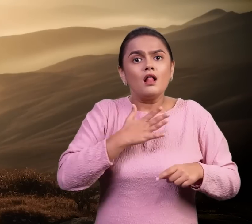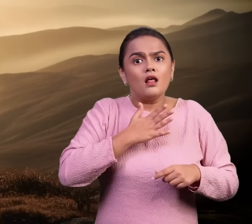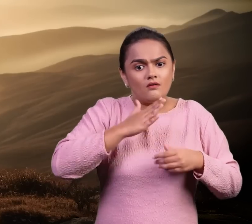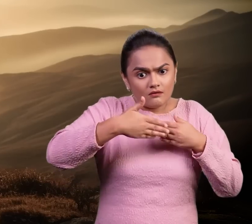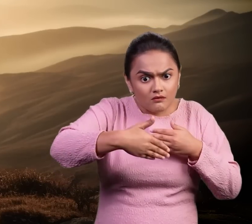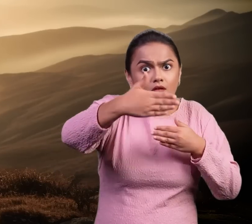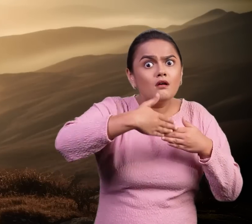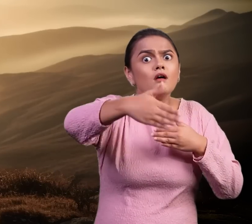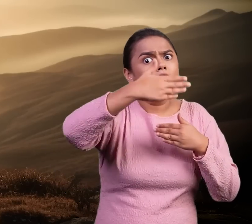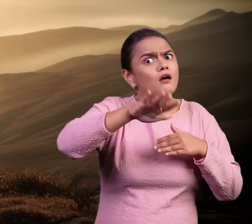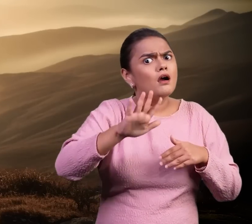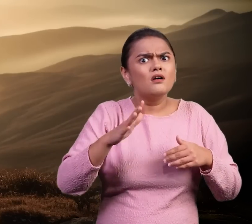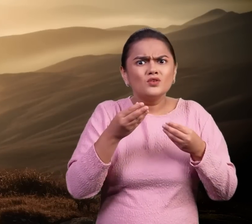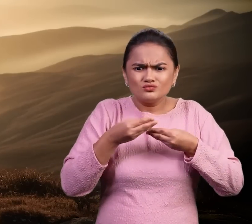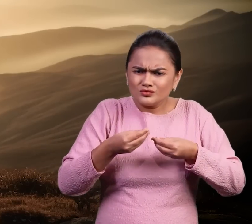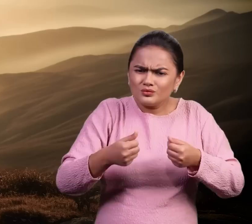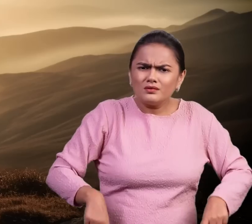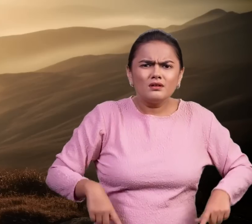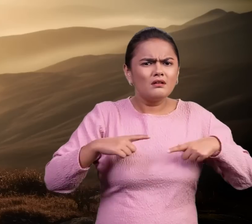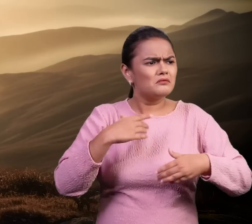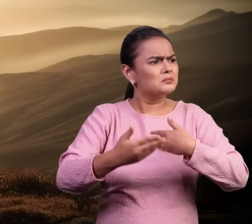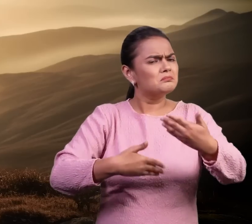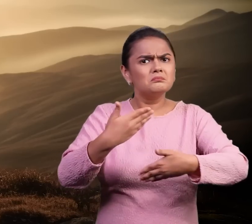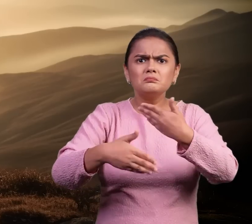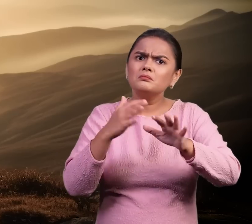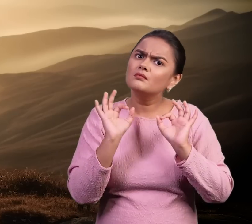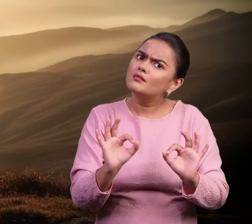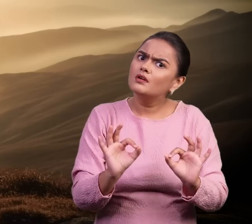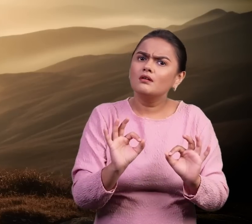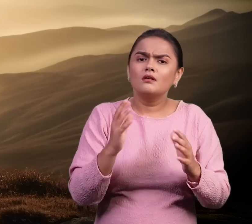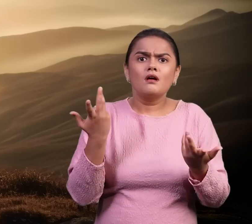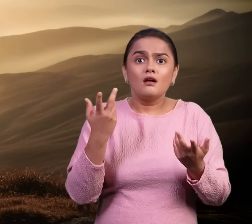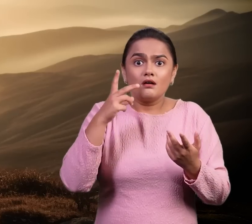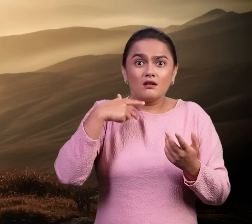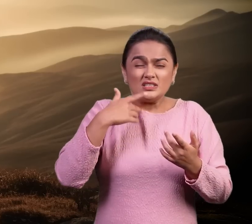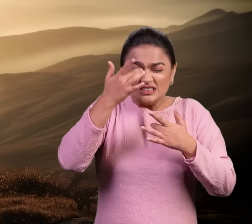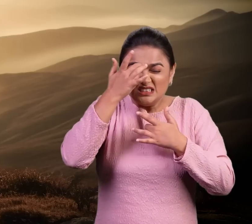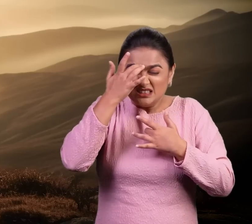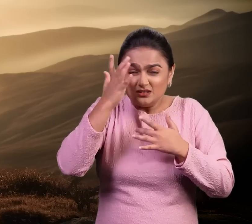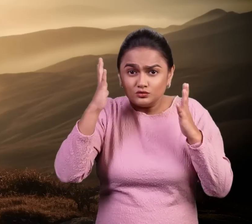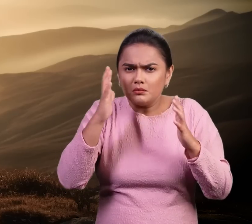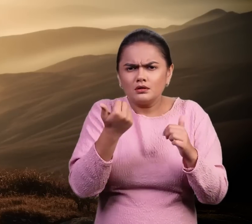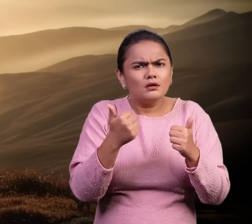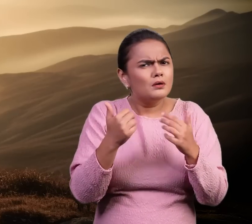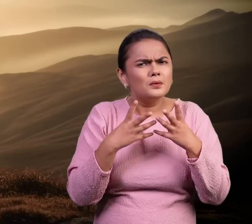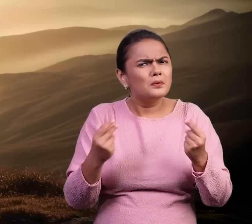A person can now live a healthy life, free from diseases.